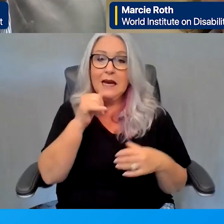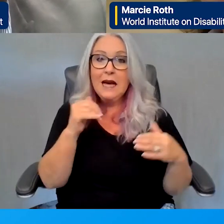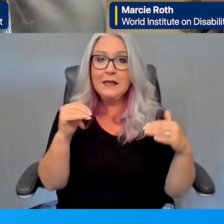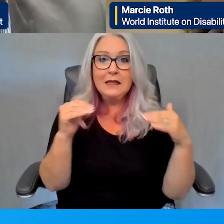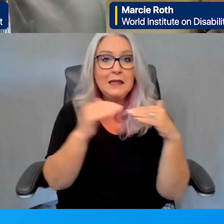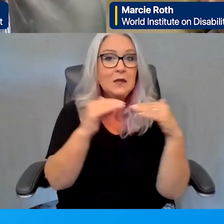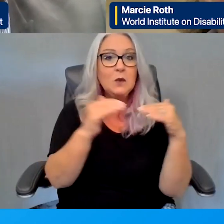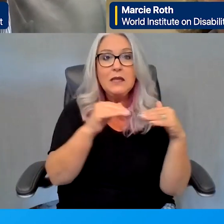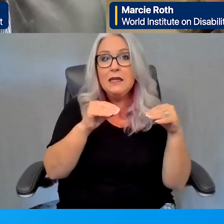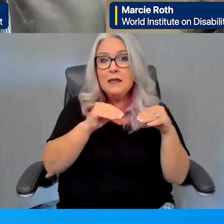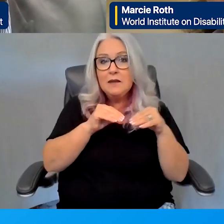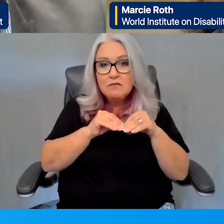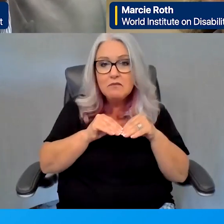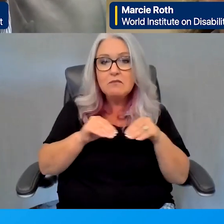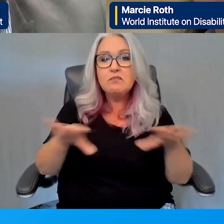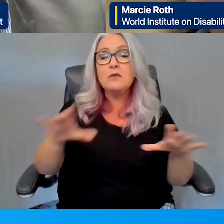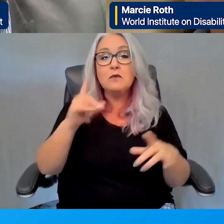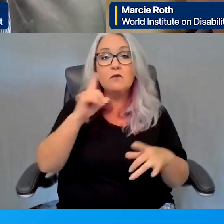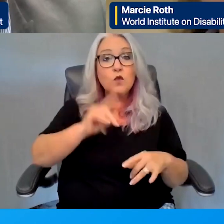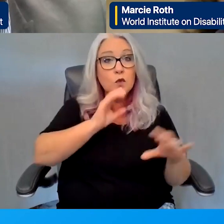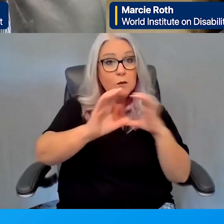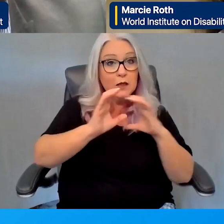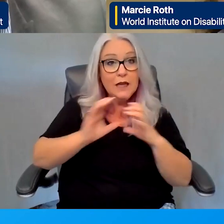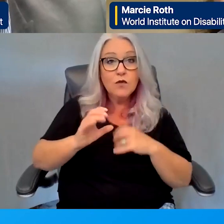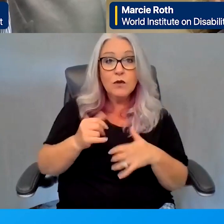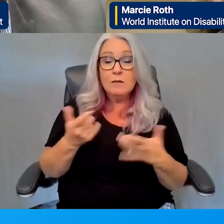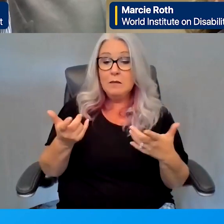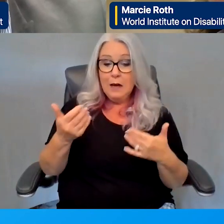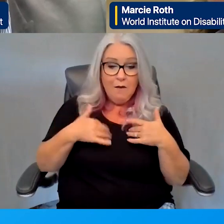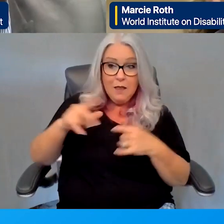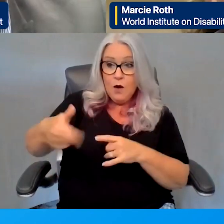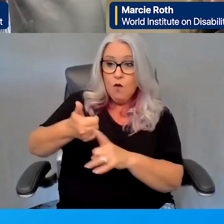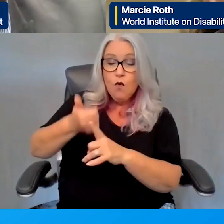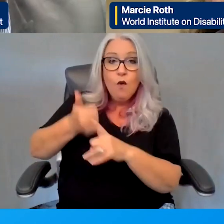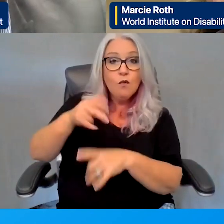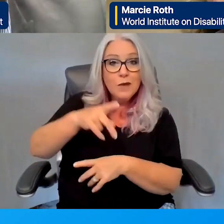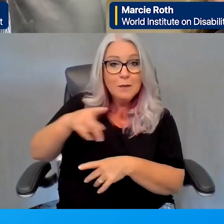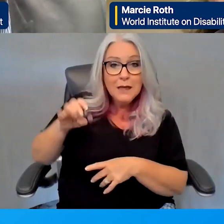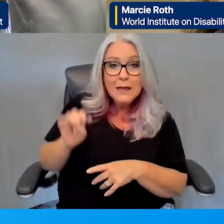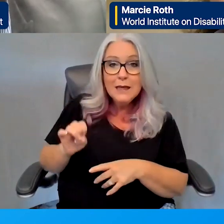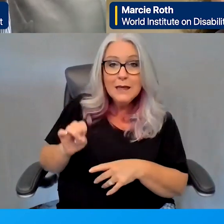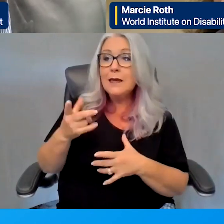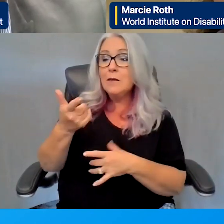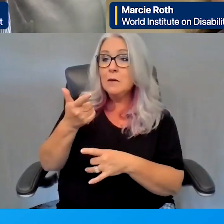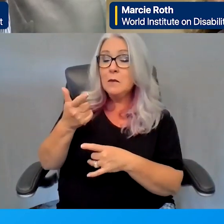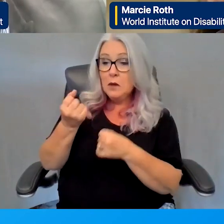communication. Taking personal protective measures. That their